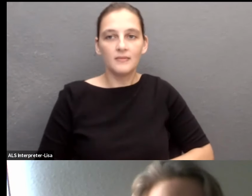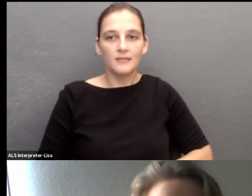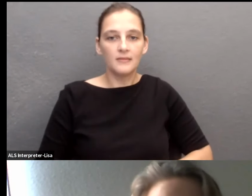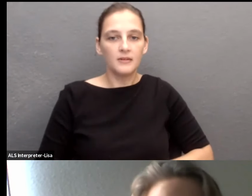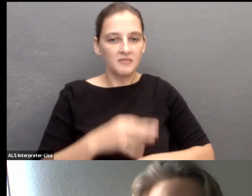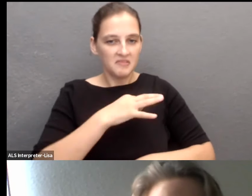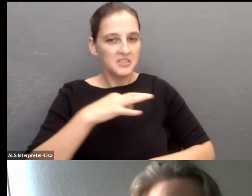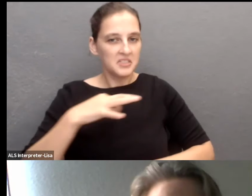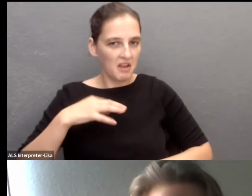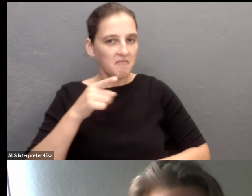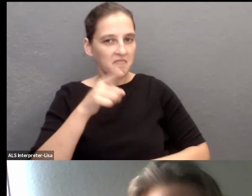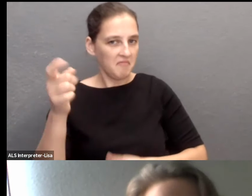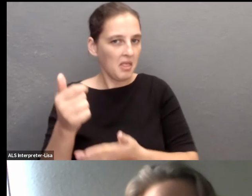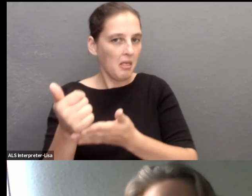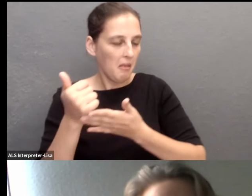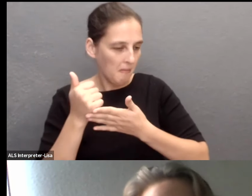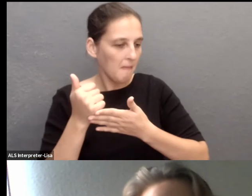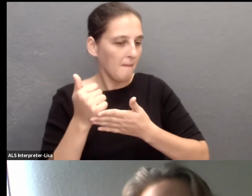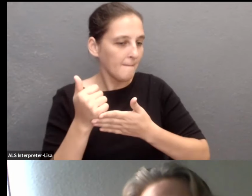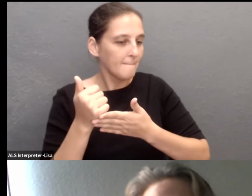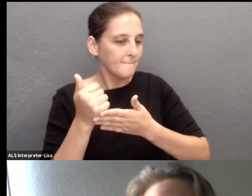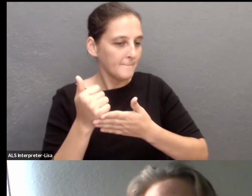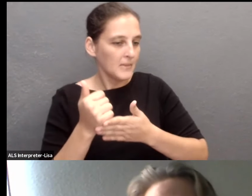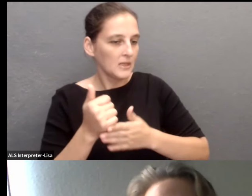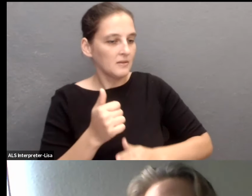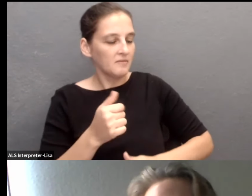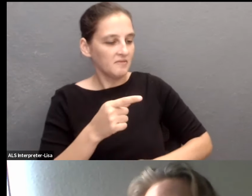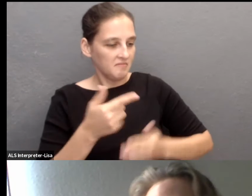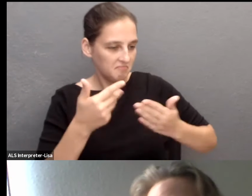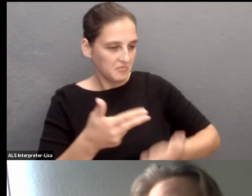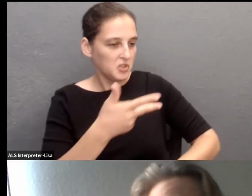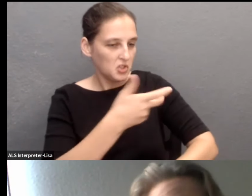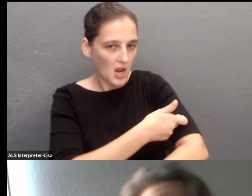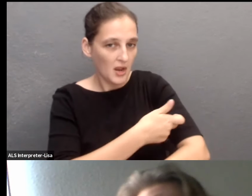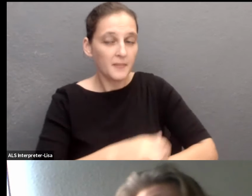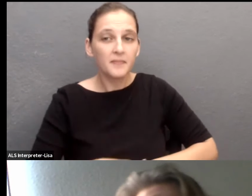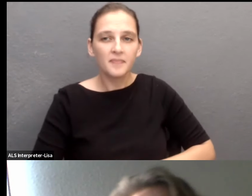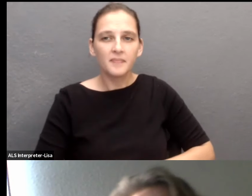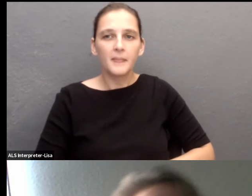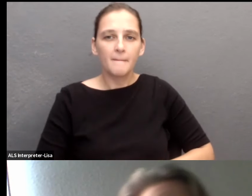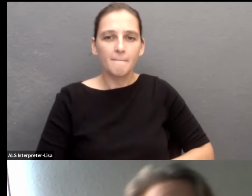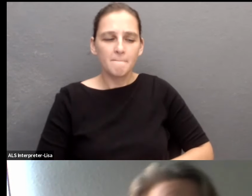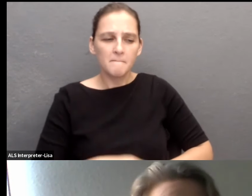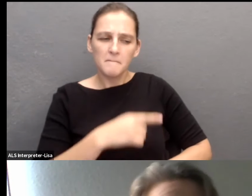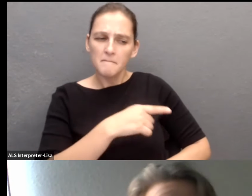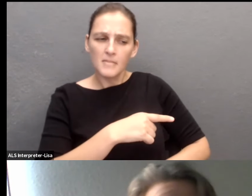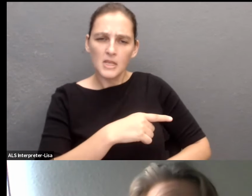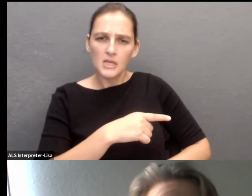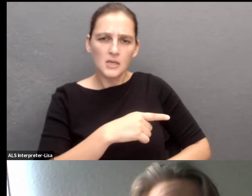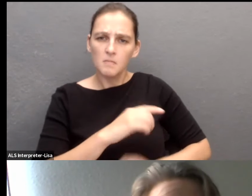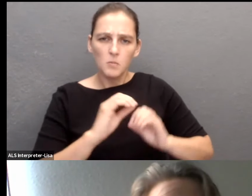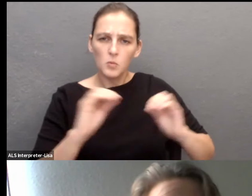us for him to get the shot, as far as I know he didn't have any side effects.